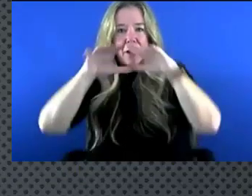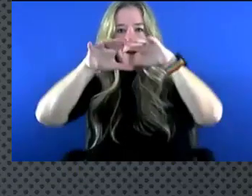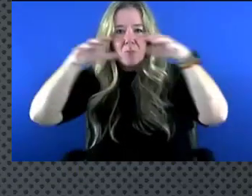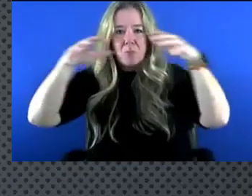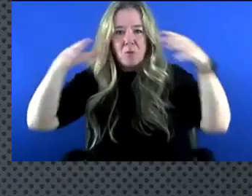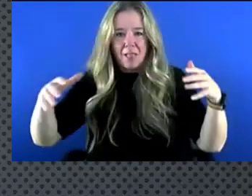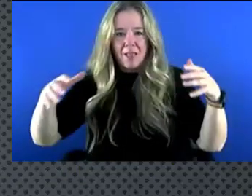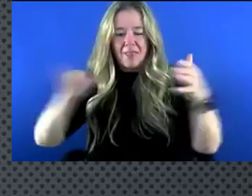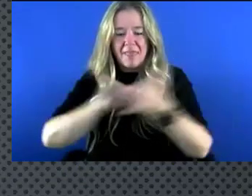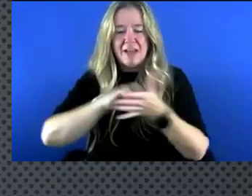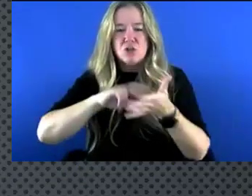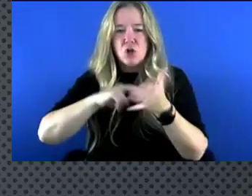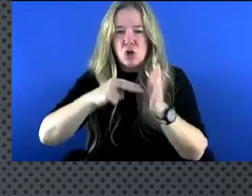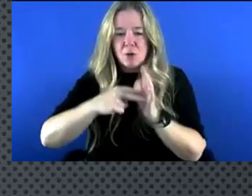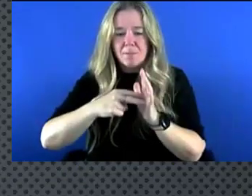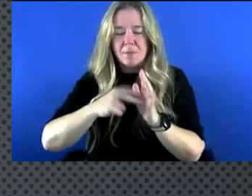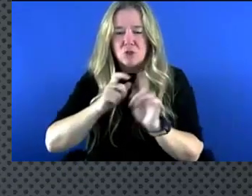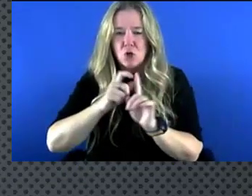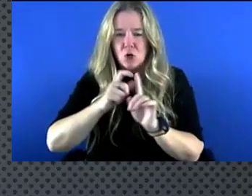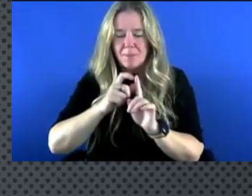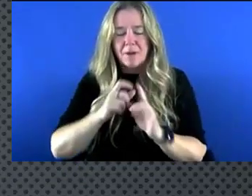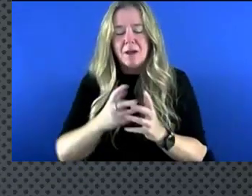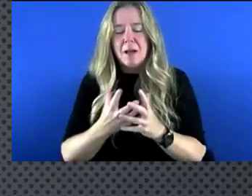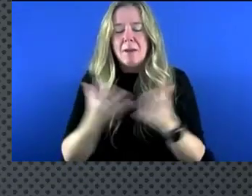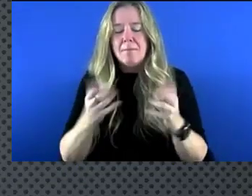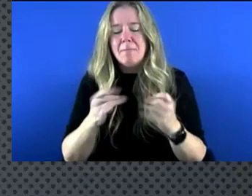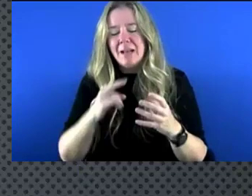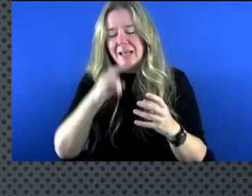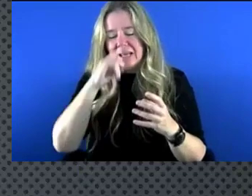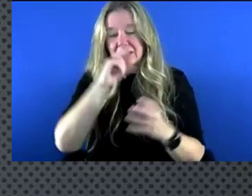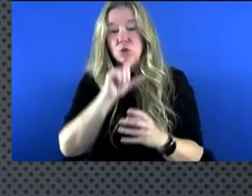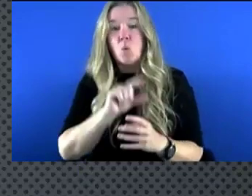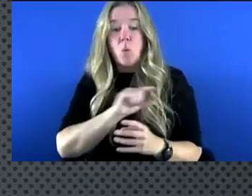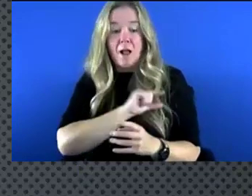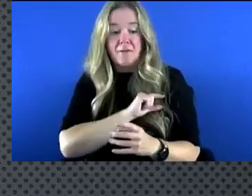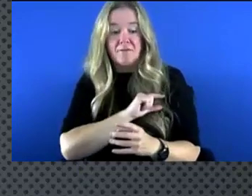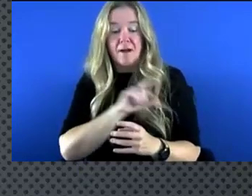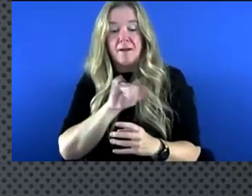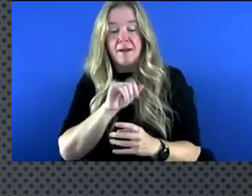and so lots of kids qualify as deaf-blind